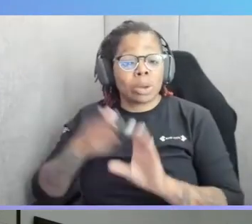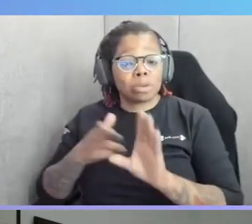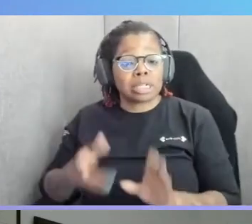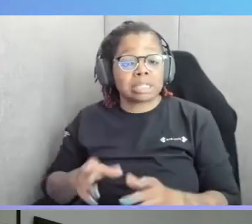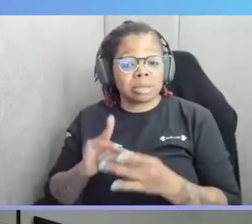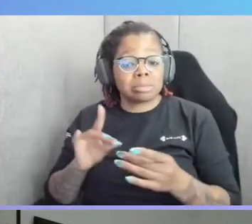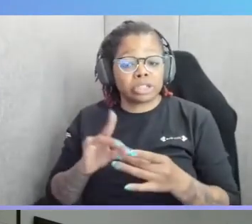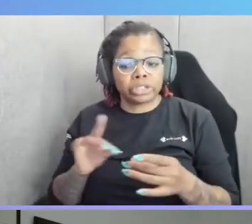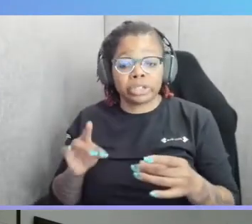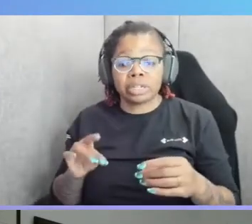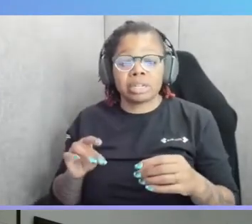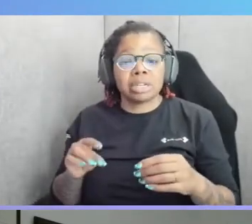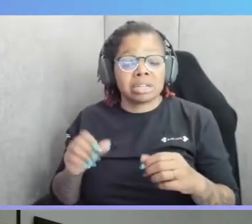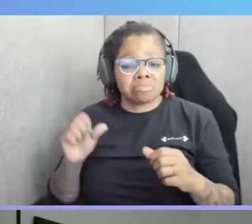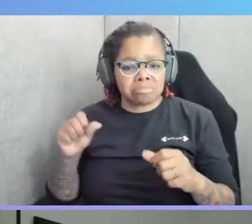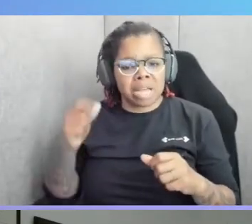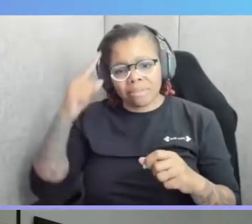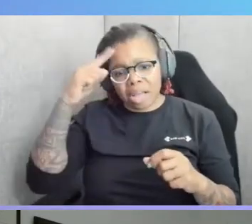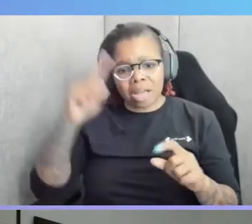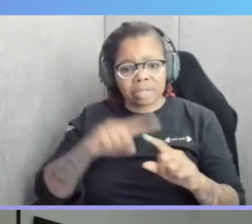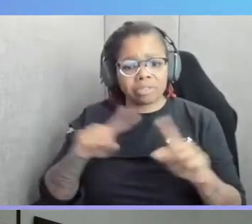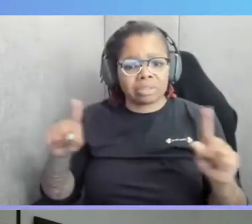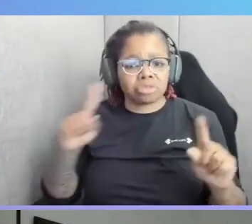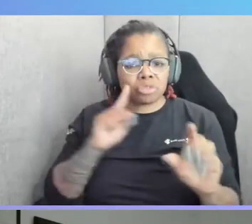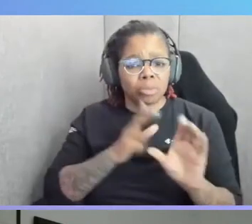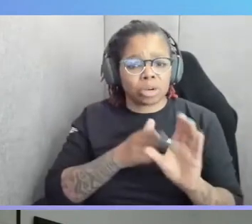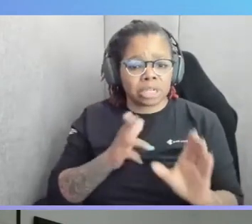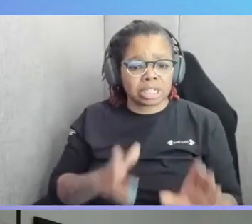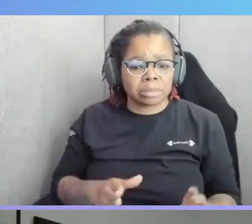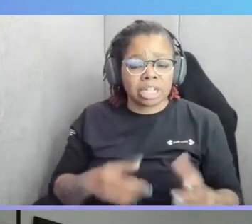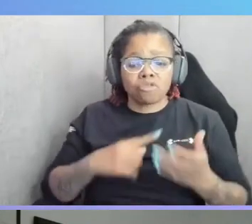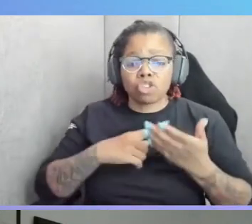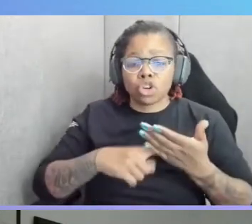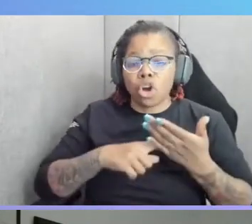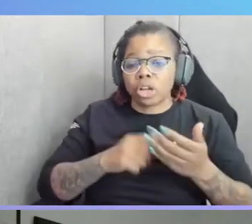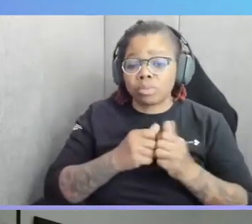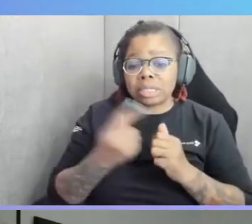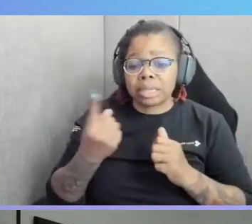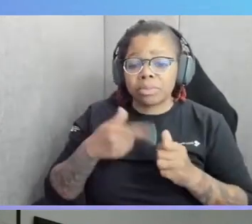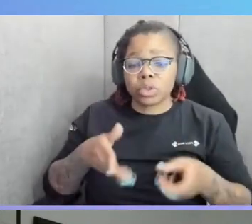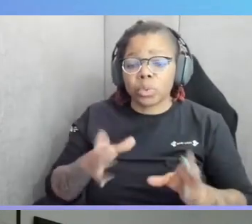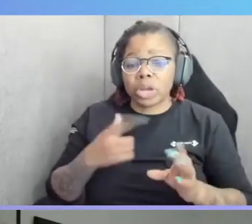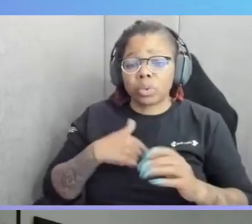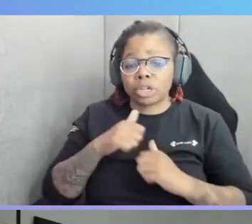out to us, there is a cognitive difference for participants in talking to someone. The way we structured this and in listening